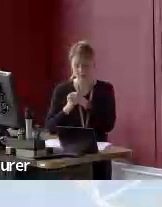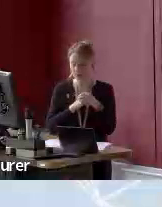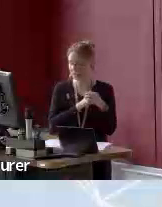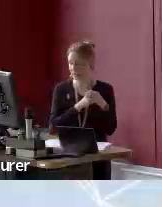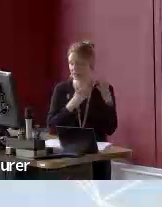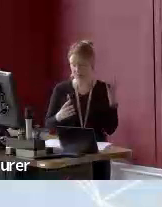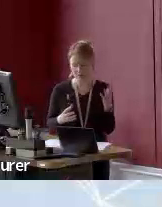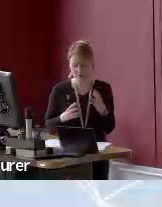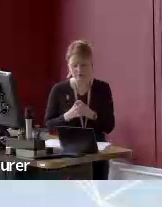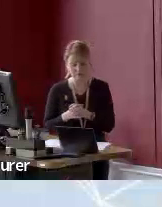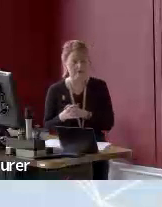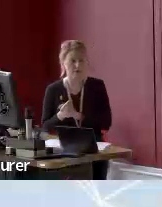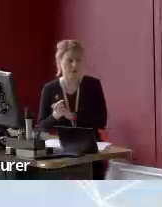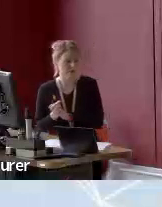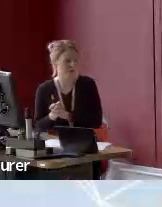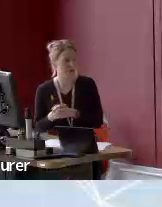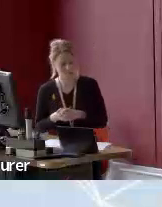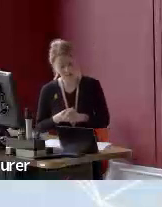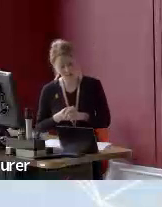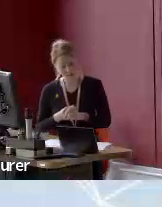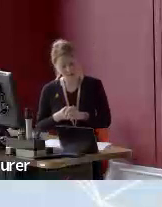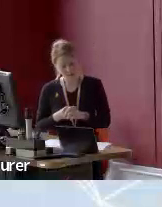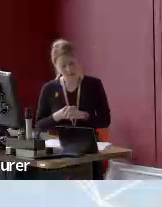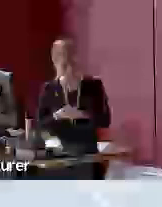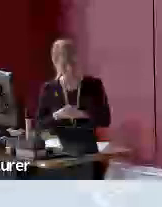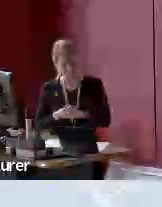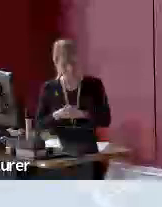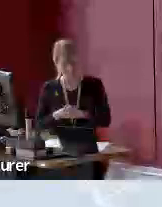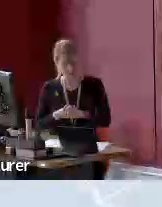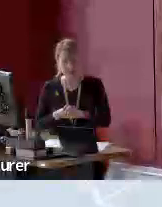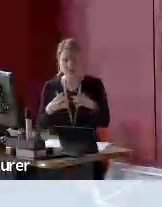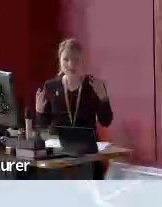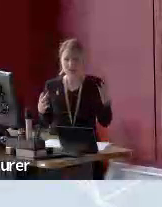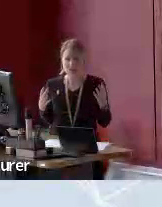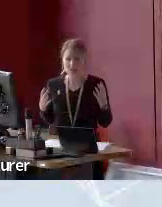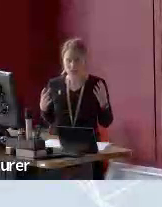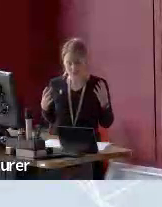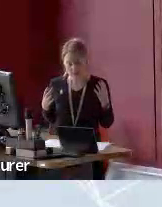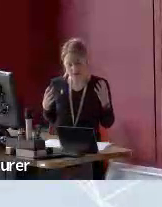You might recognize this lovely graphic that’s up on display and as a research Observatory. We